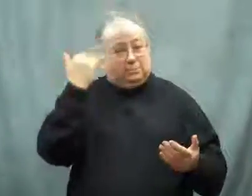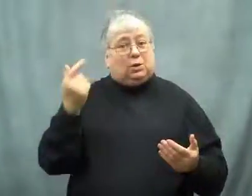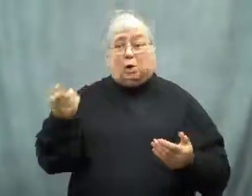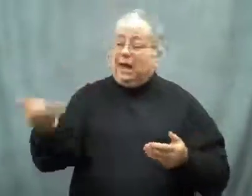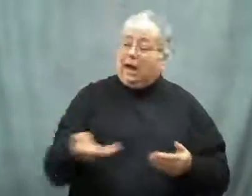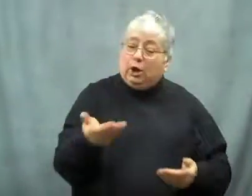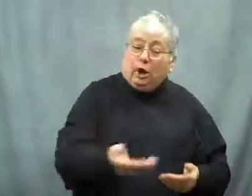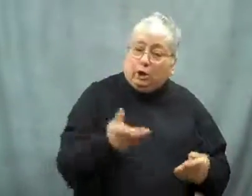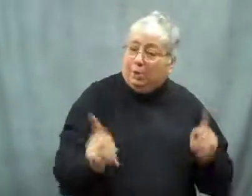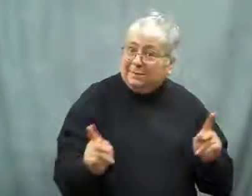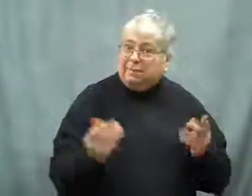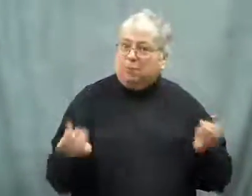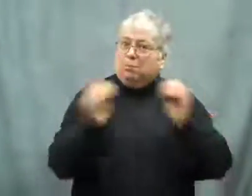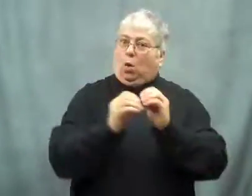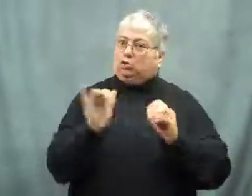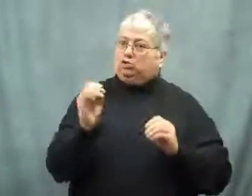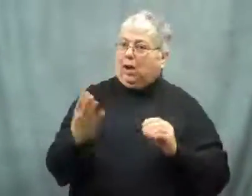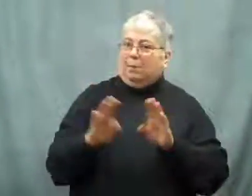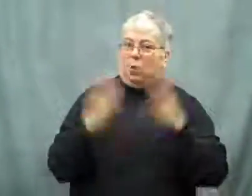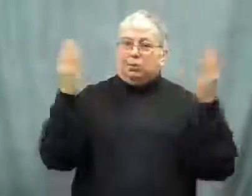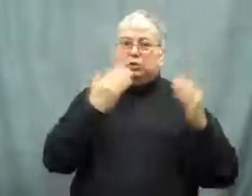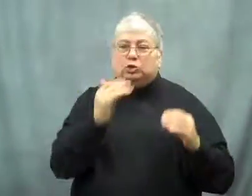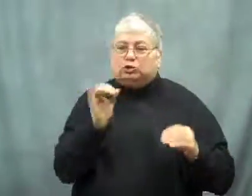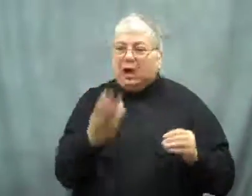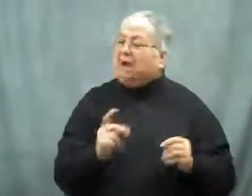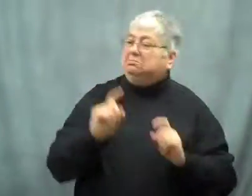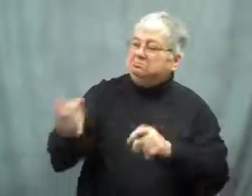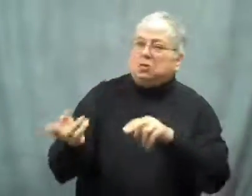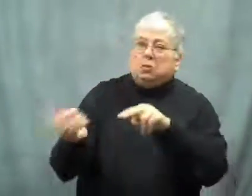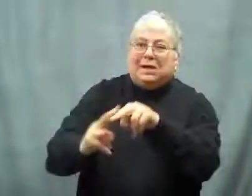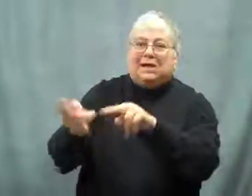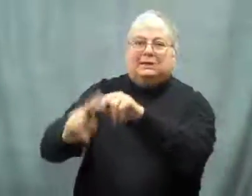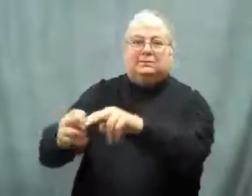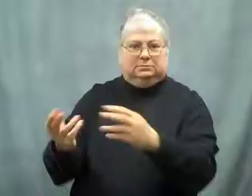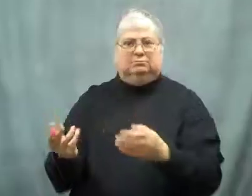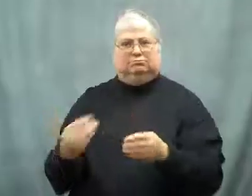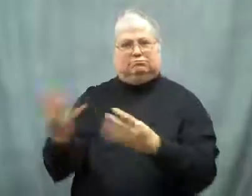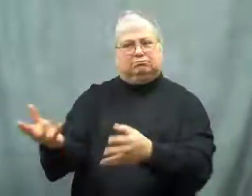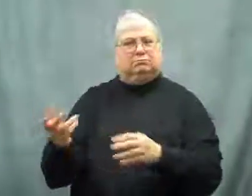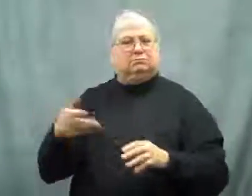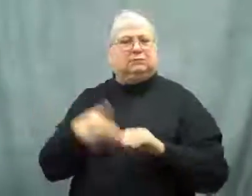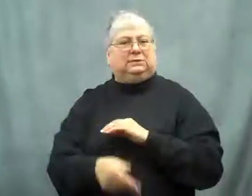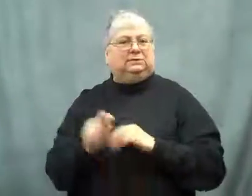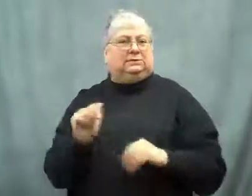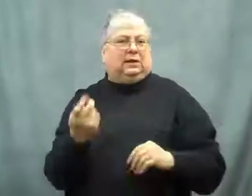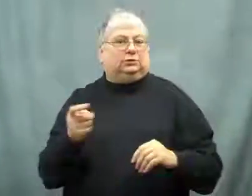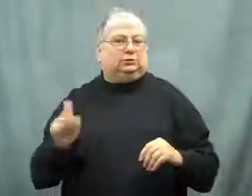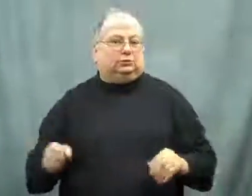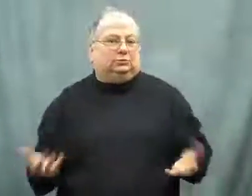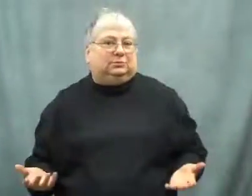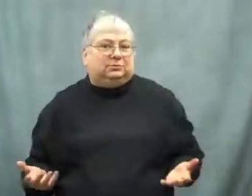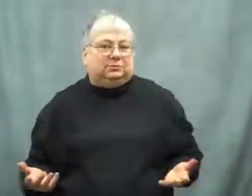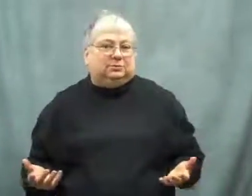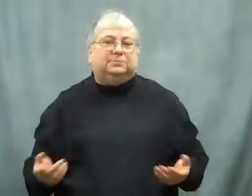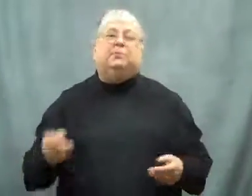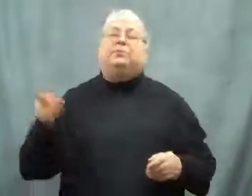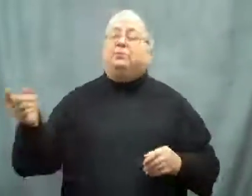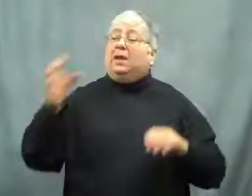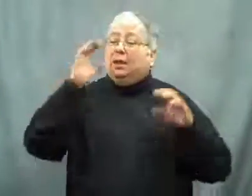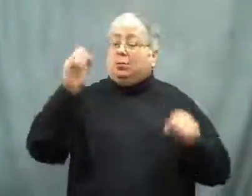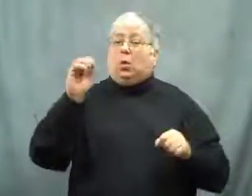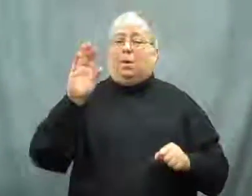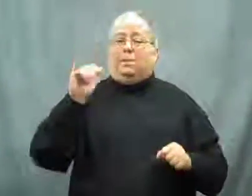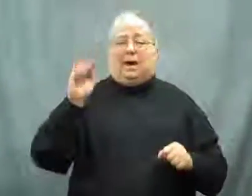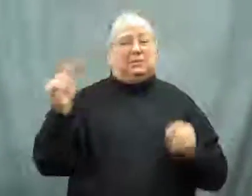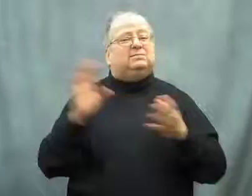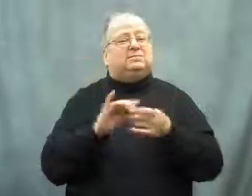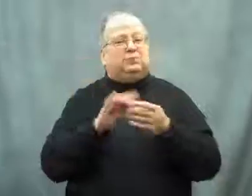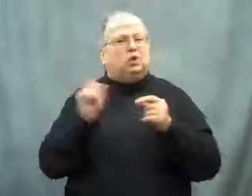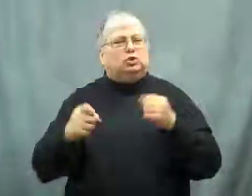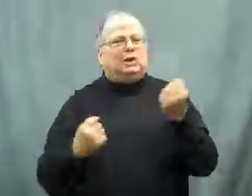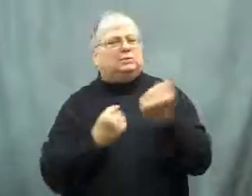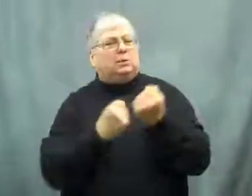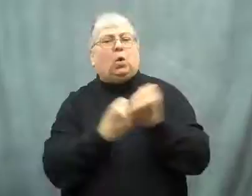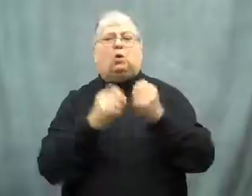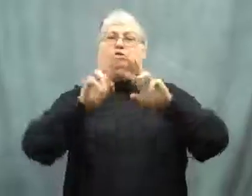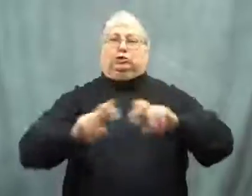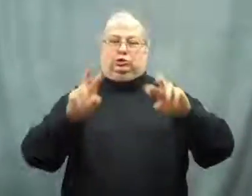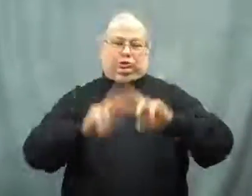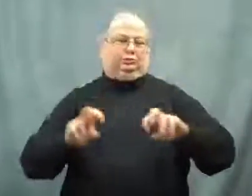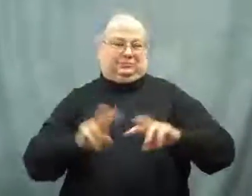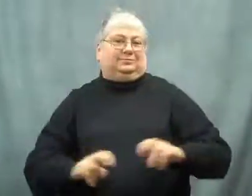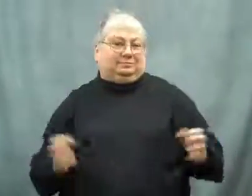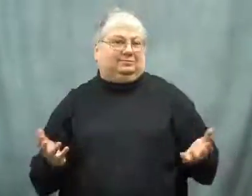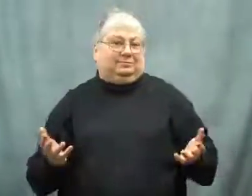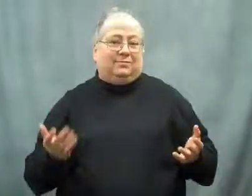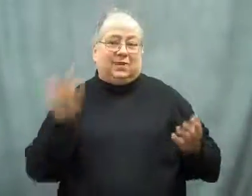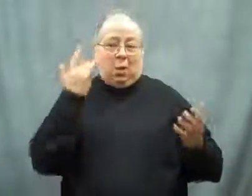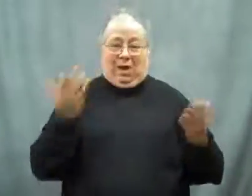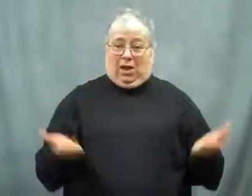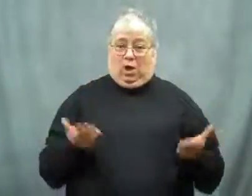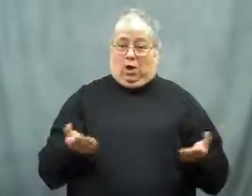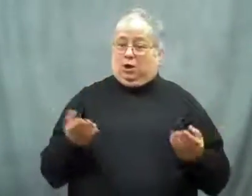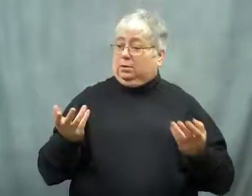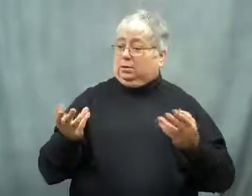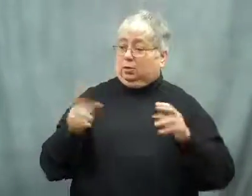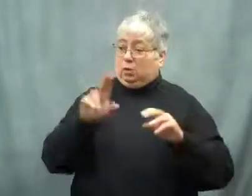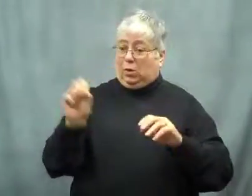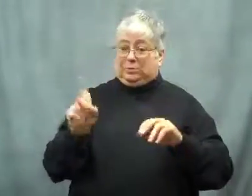They create good jobs and give raises, and should get tax breaks.